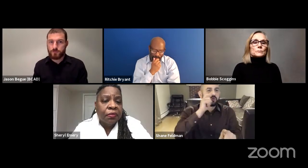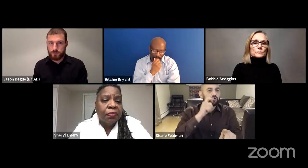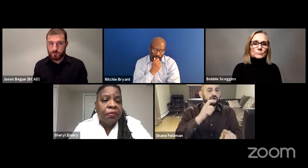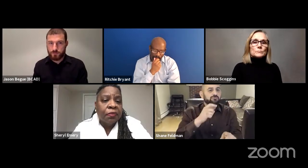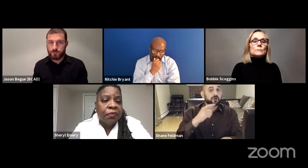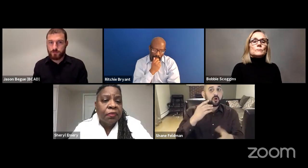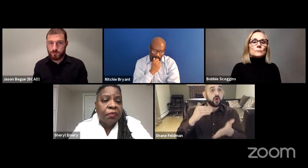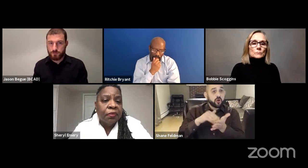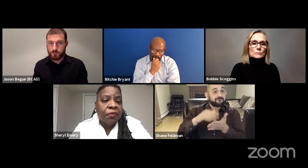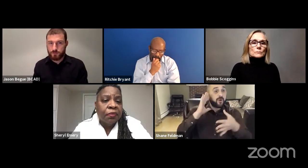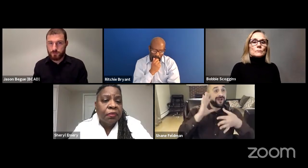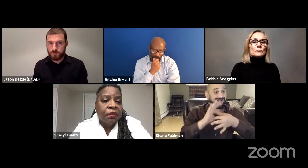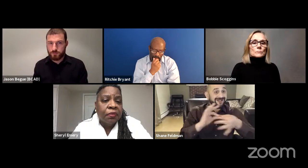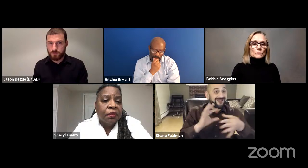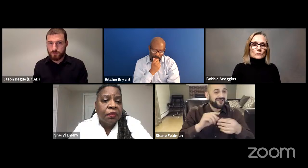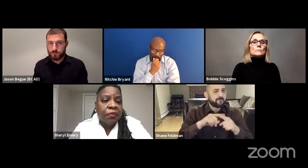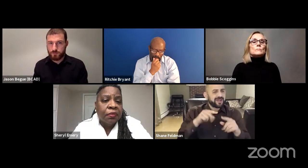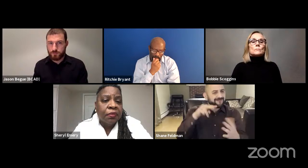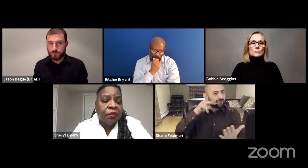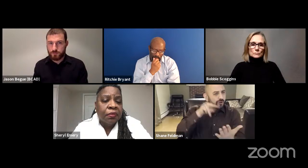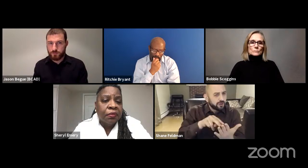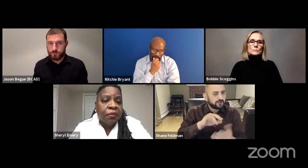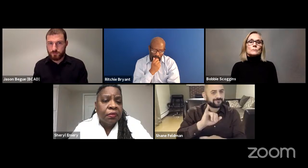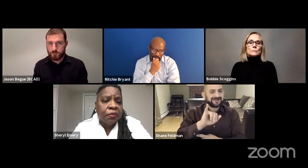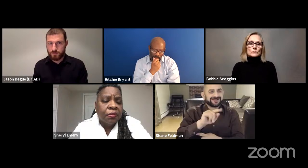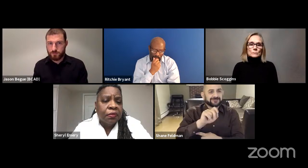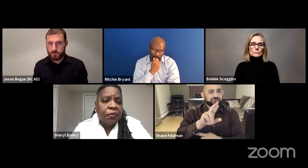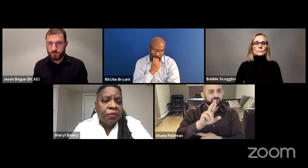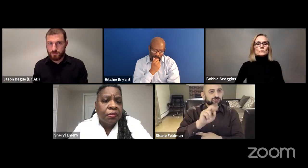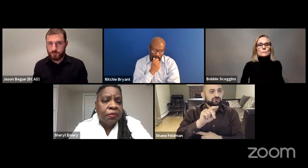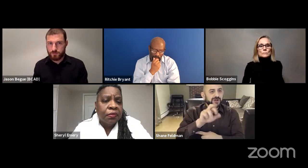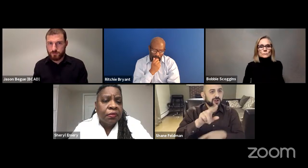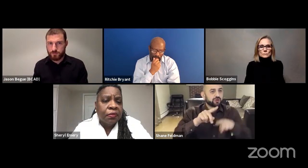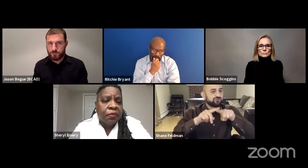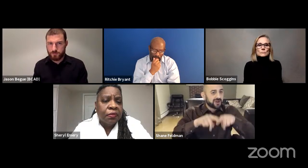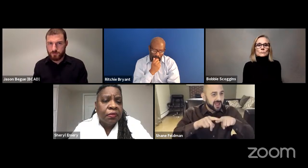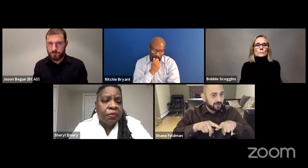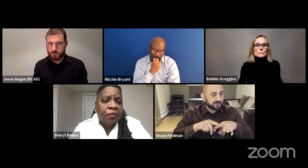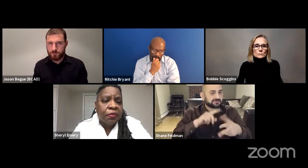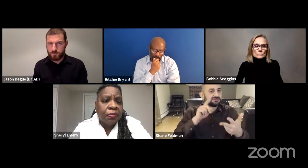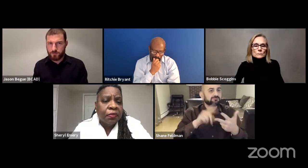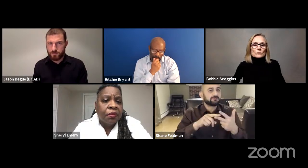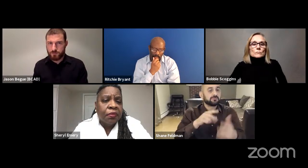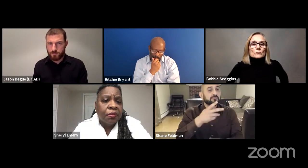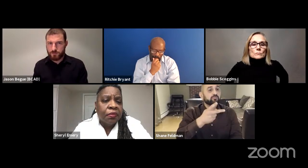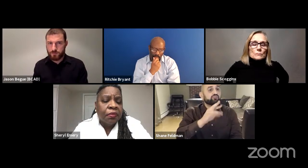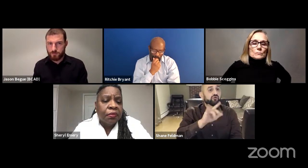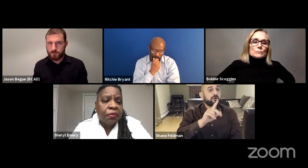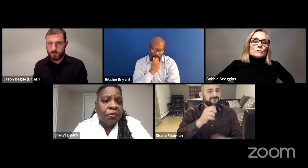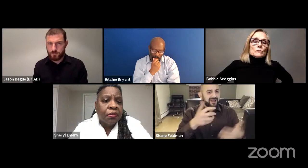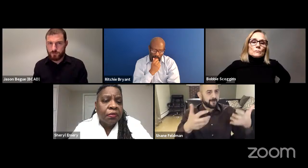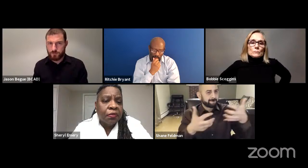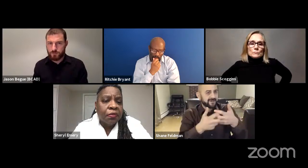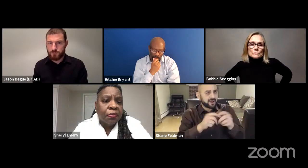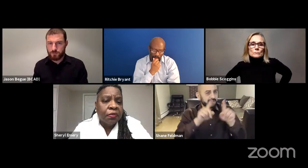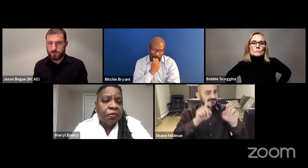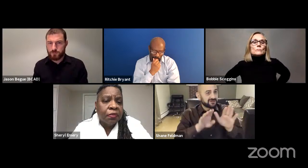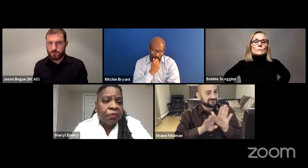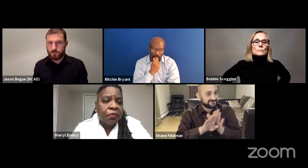I think that's very important, because very often people say that but is the test reliable?